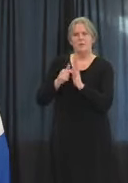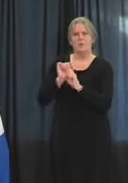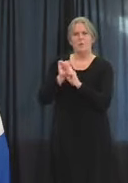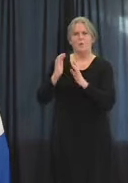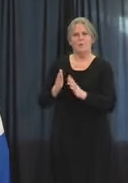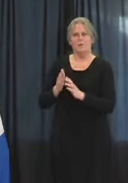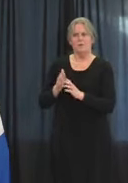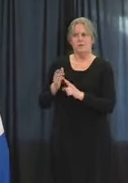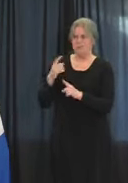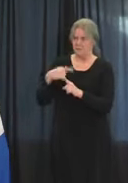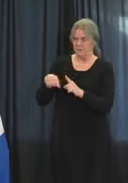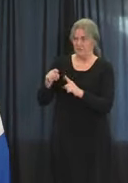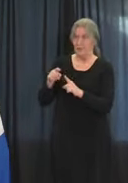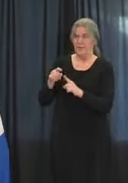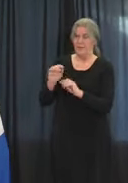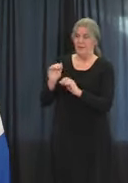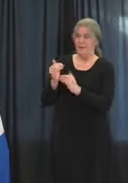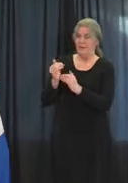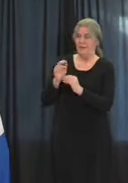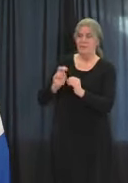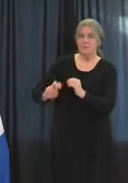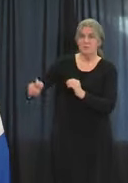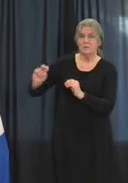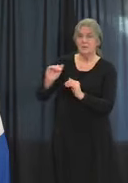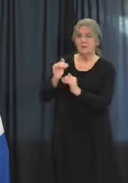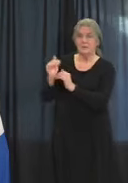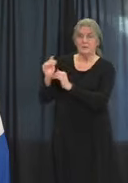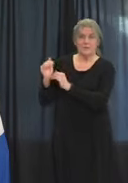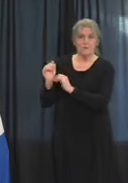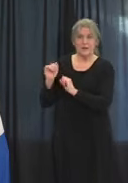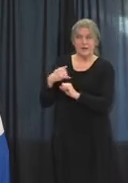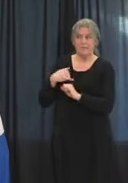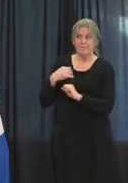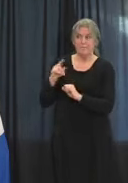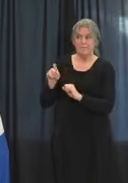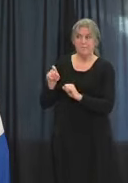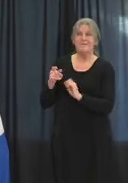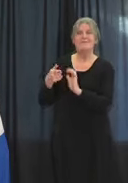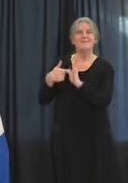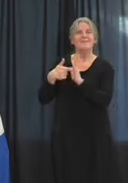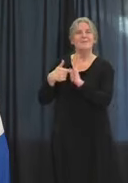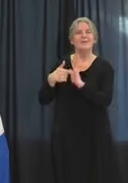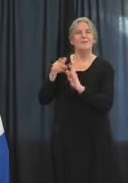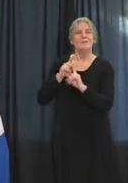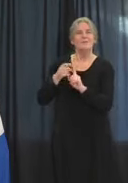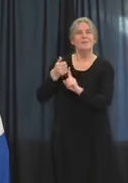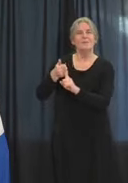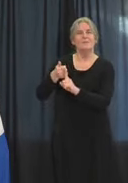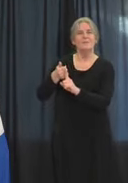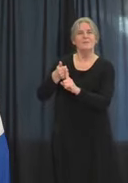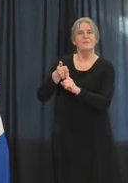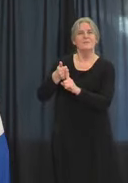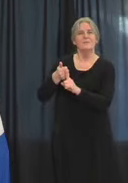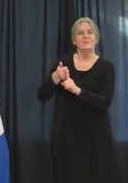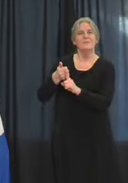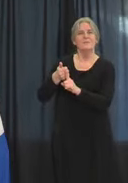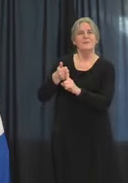workers and -- who are the people considered essential workers...